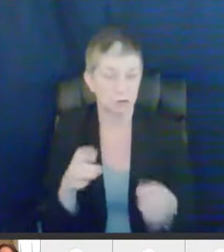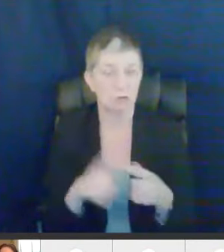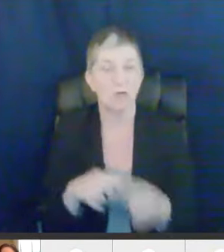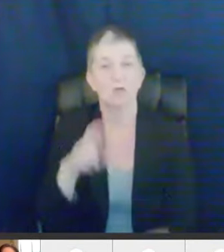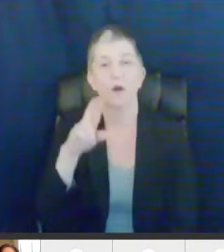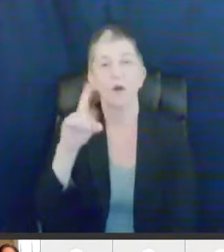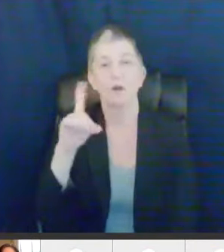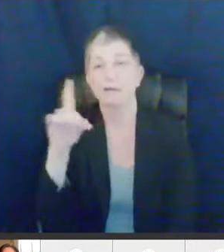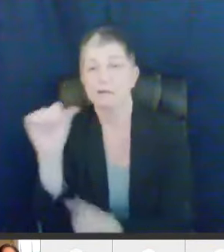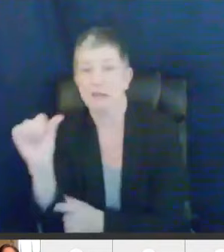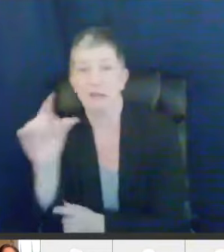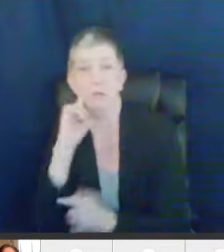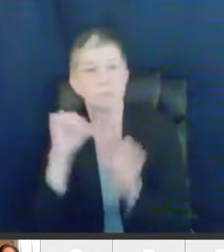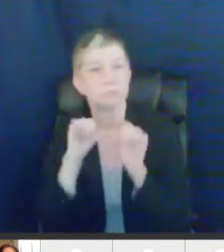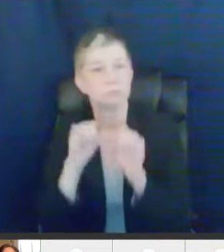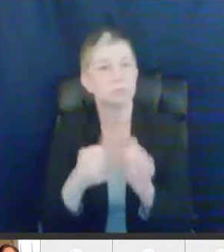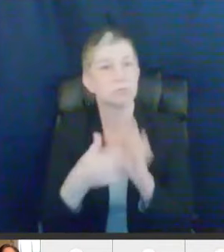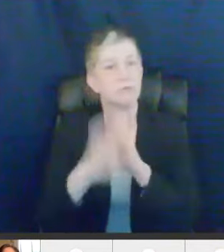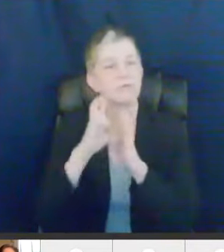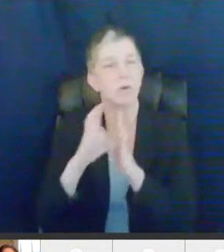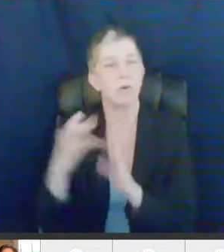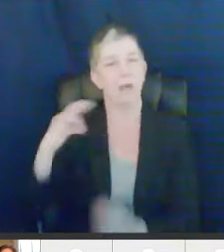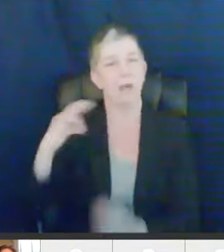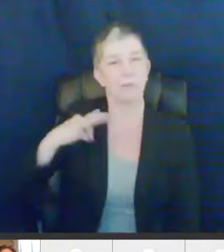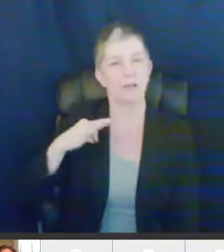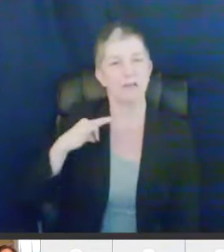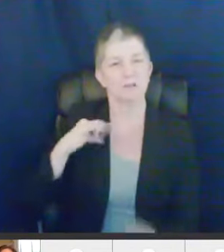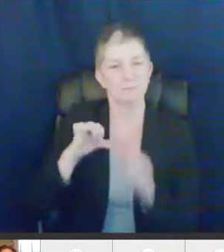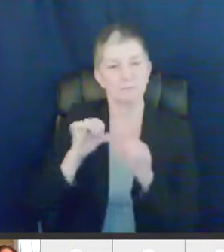reviewing award application through next week and hopefully we will have